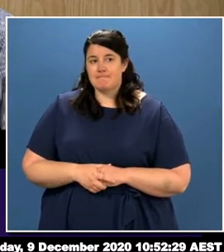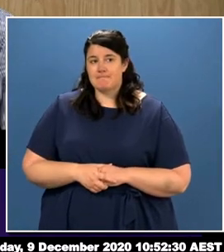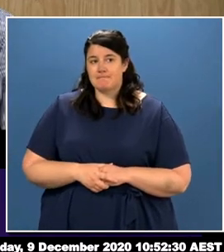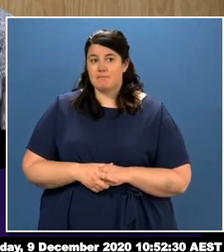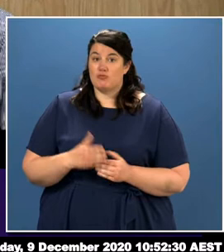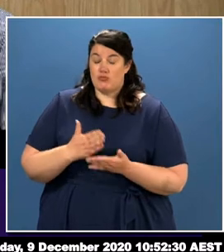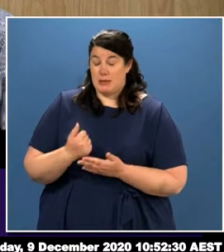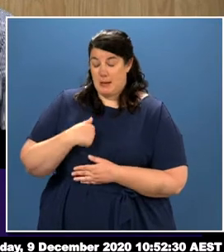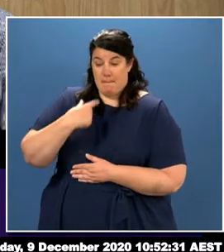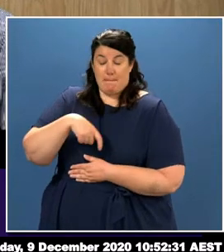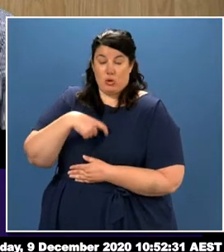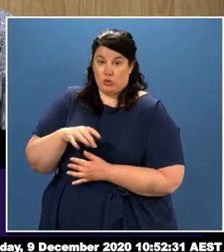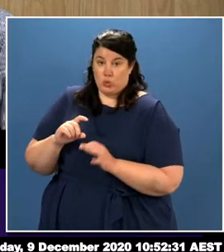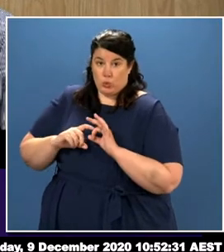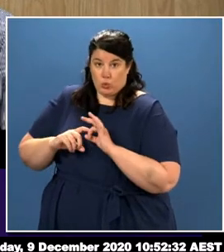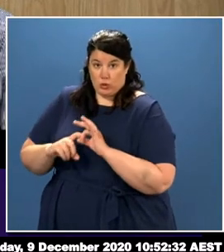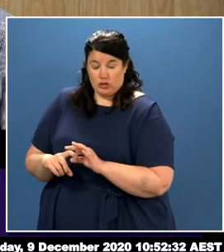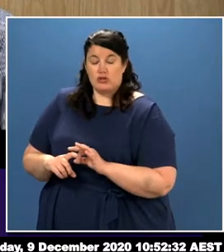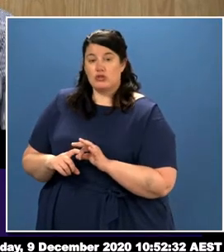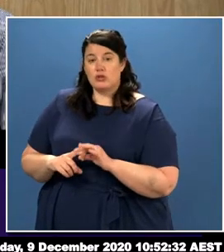personal to me --- in many ways what you are talking about with Diverse